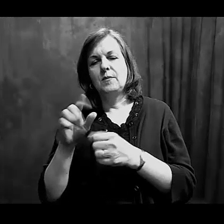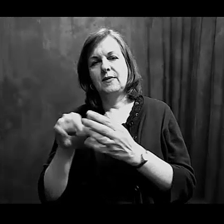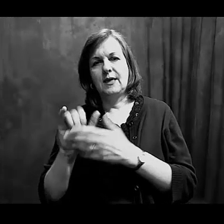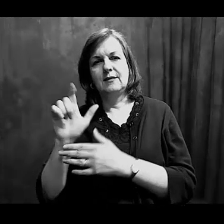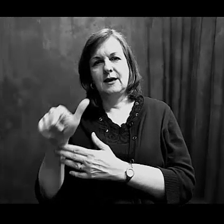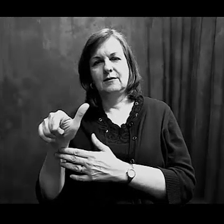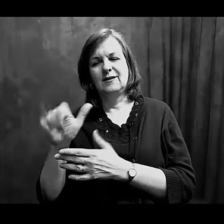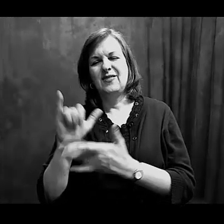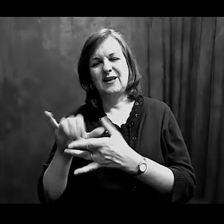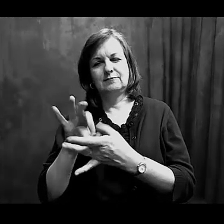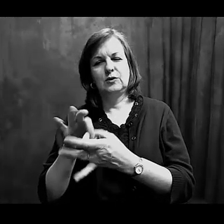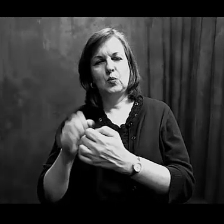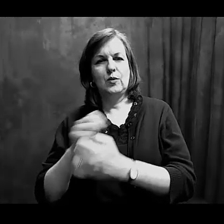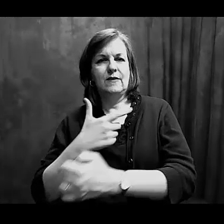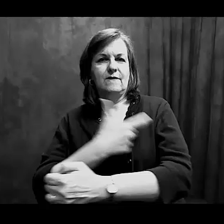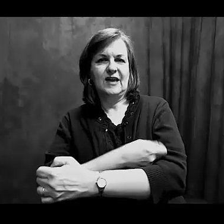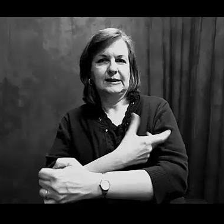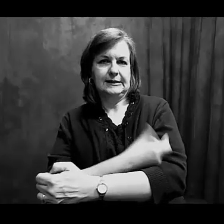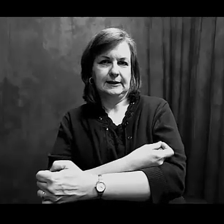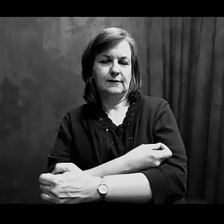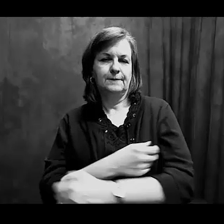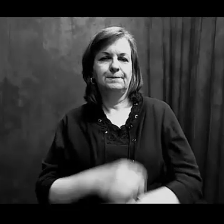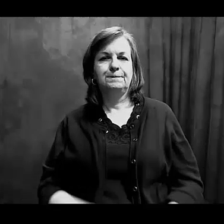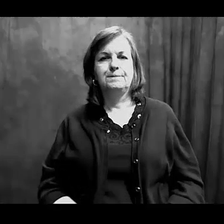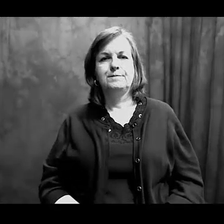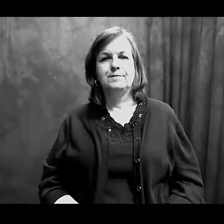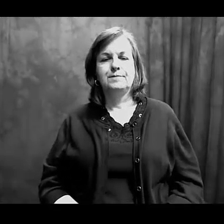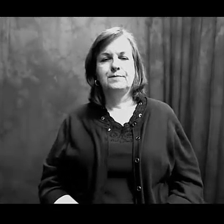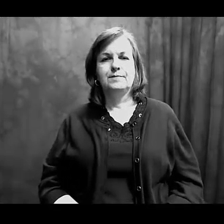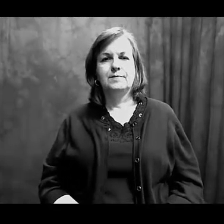this goes along the lines of the vaccines